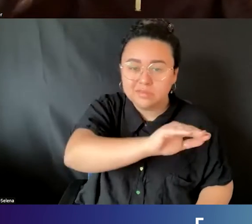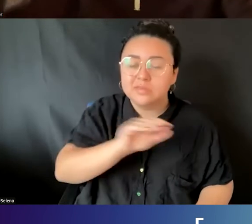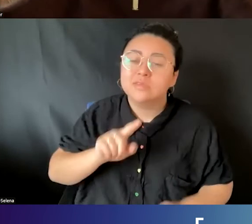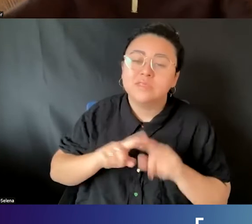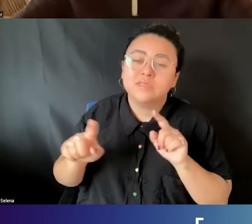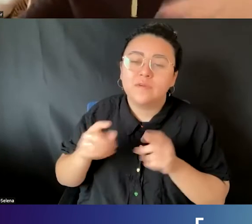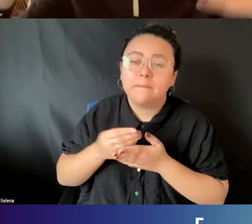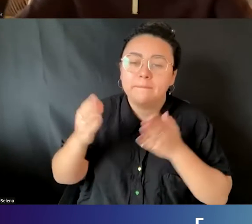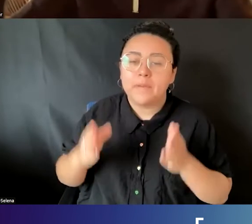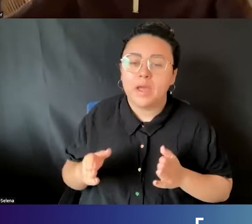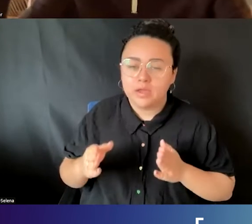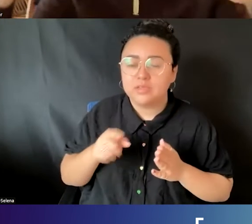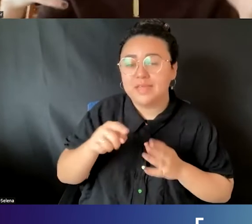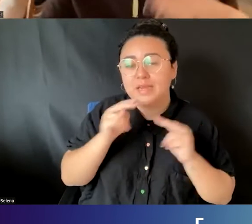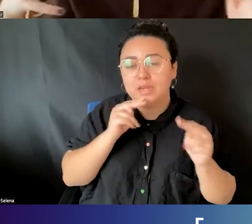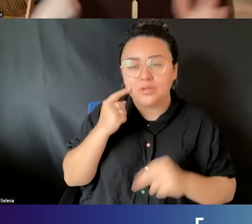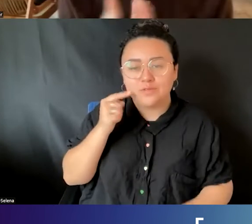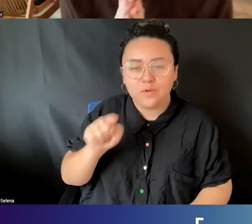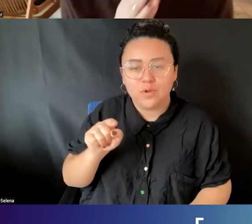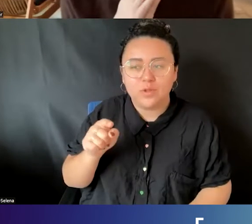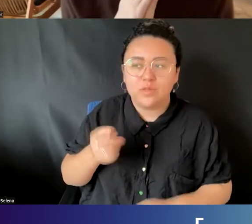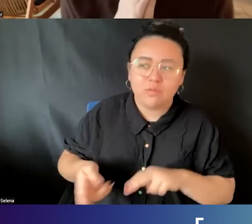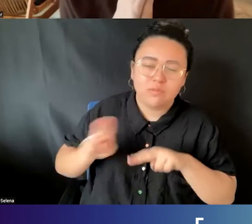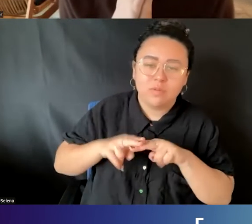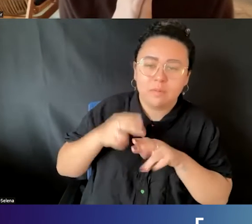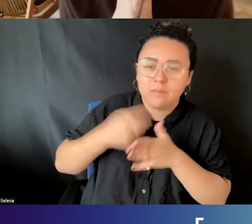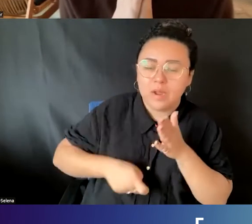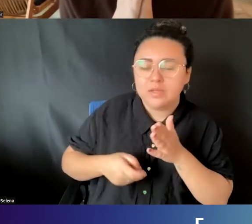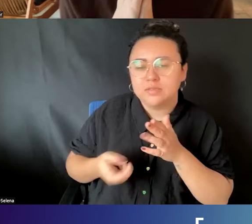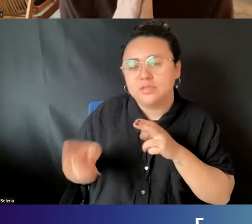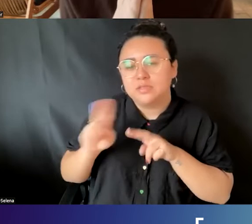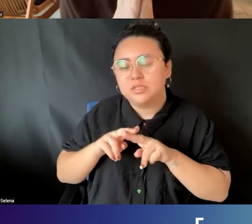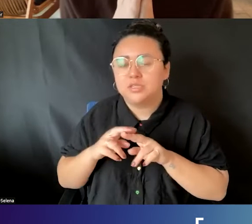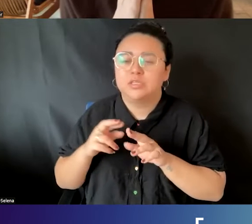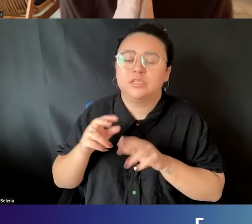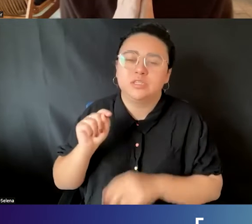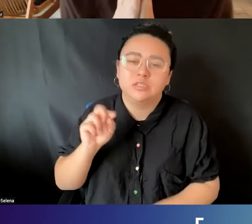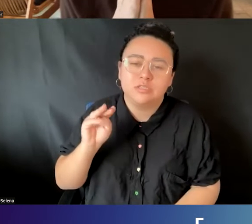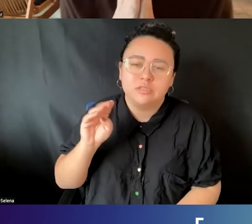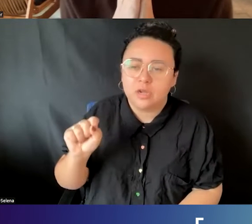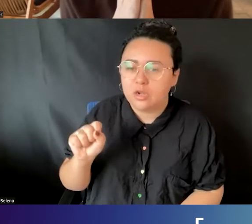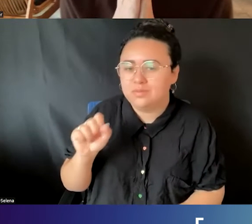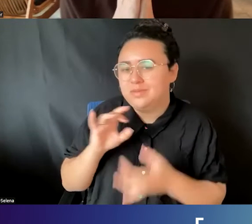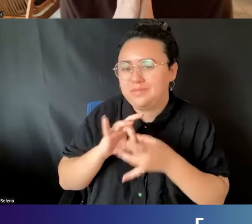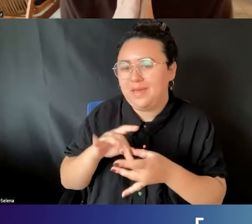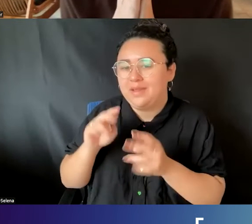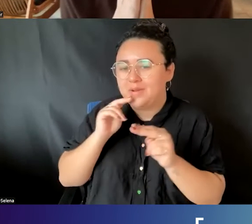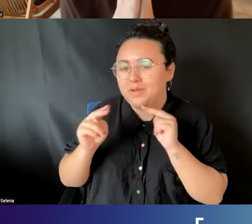like driving up the price or certain terms. And, you know, we in advance of our you